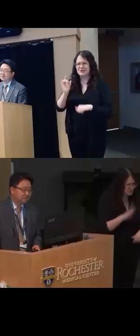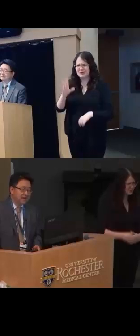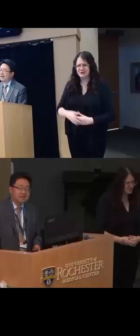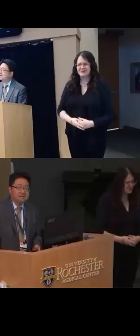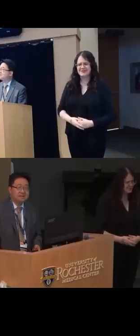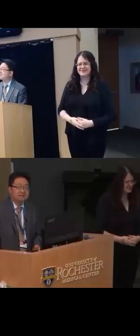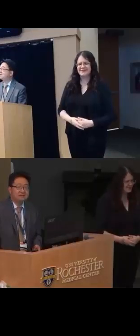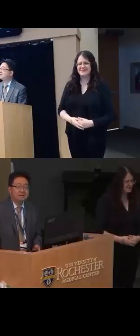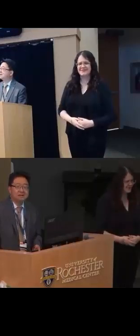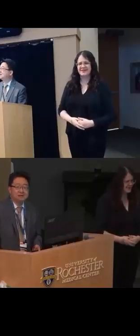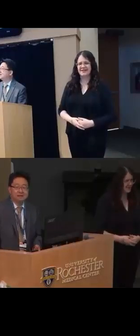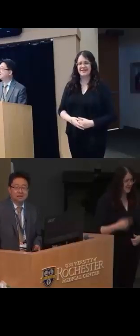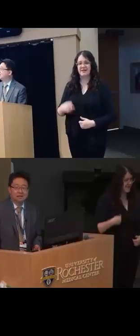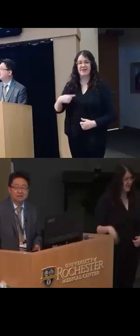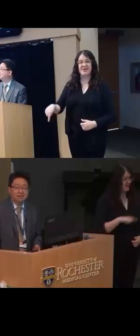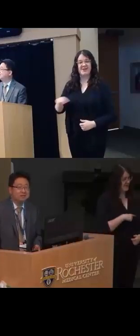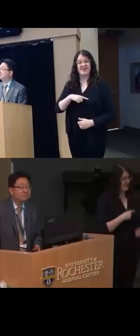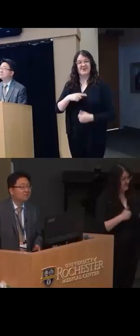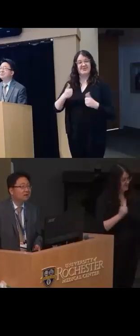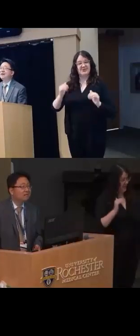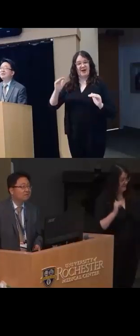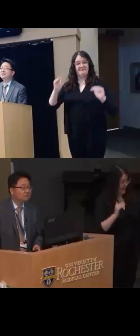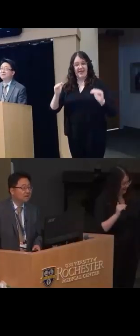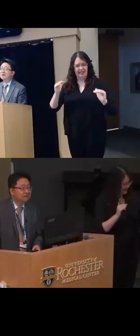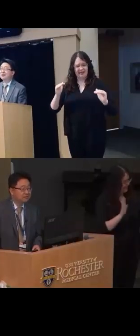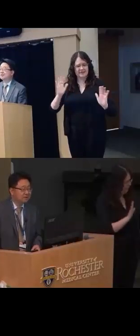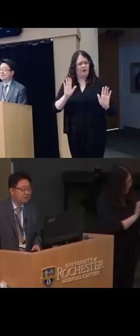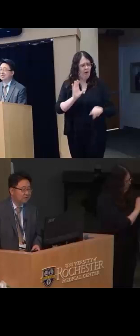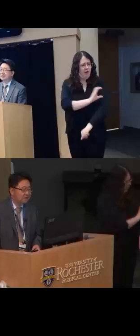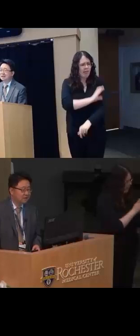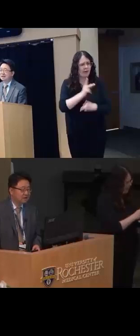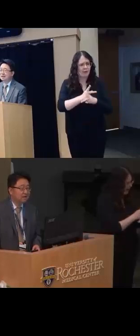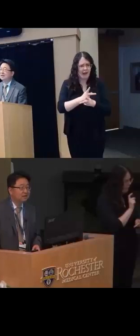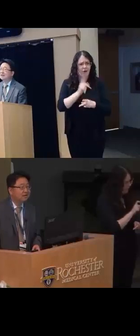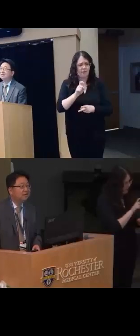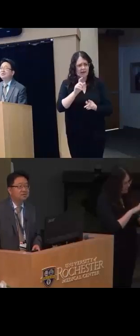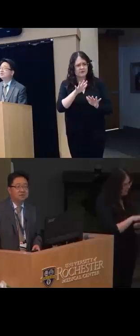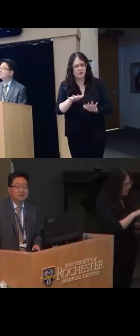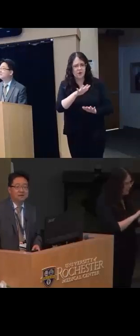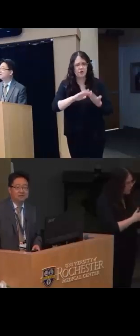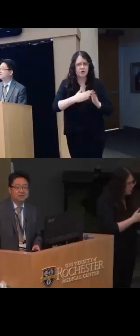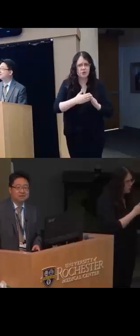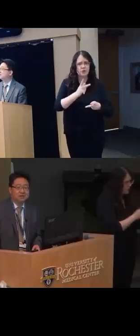you know balance clinical care that we need to provide for all our community need to provide good